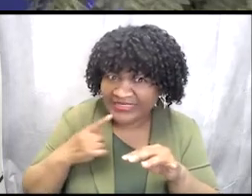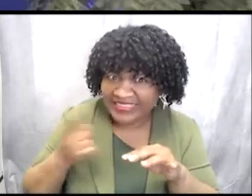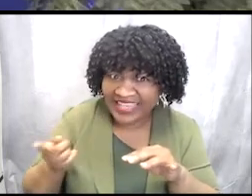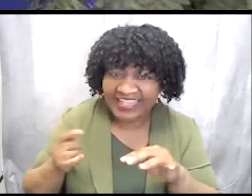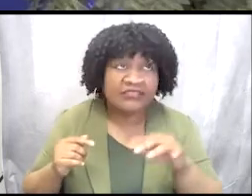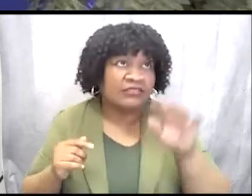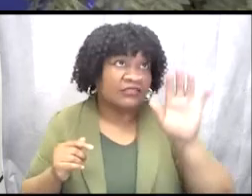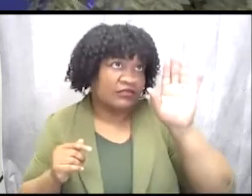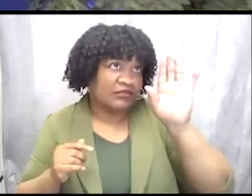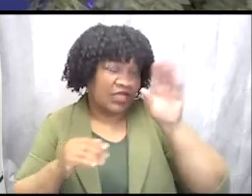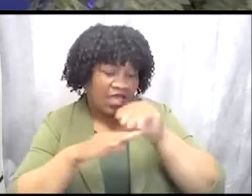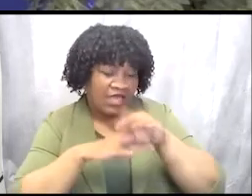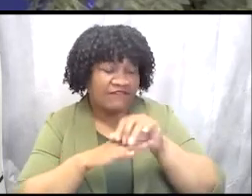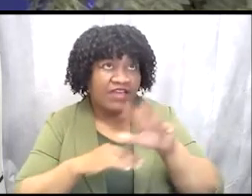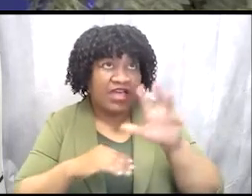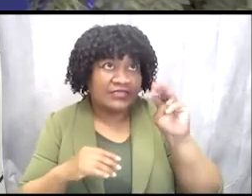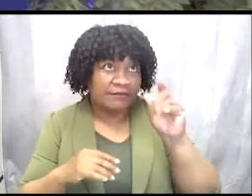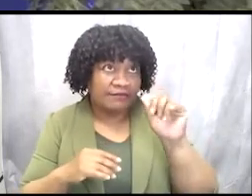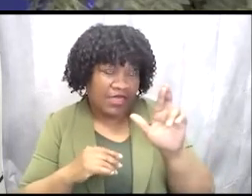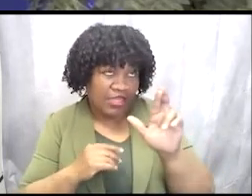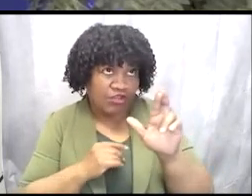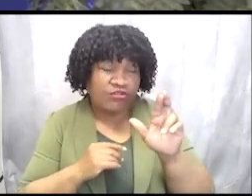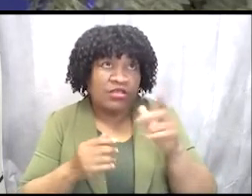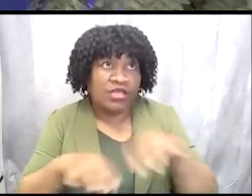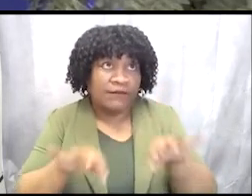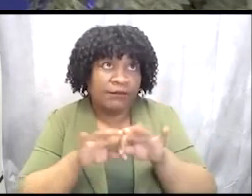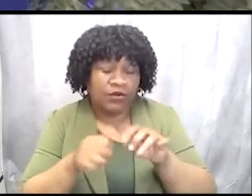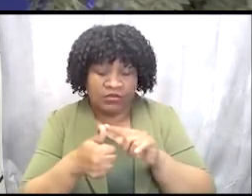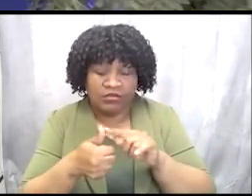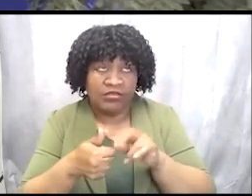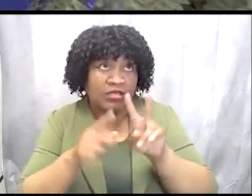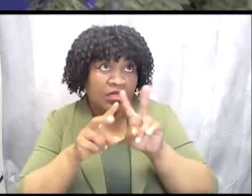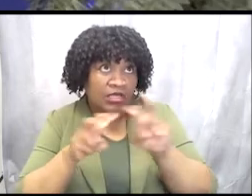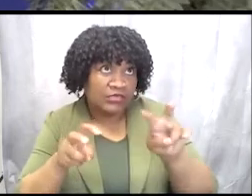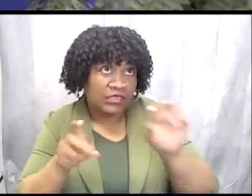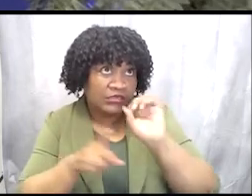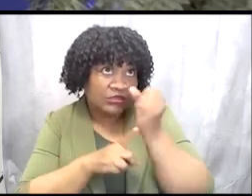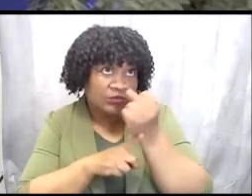He said, "To assess the situation, take a step back,